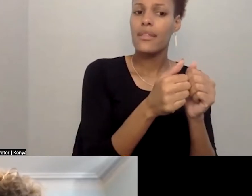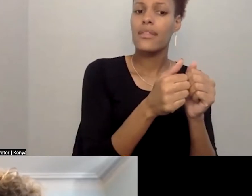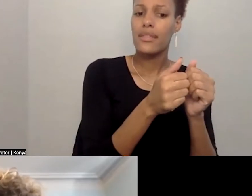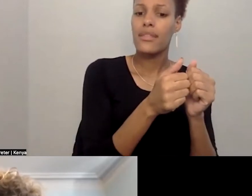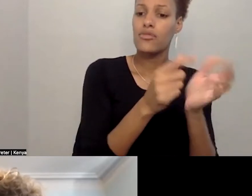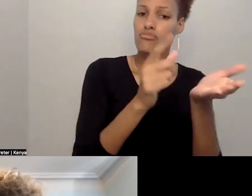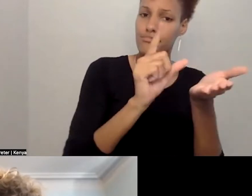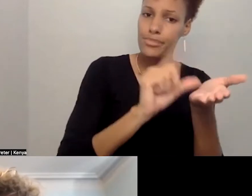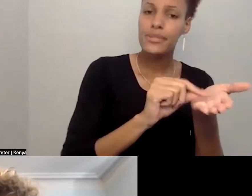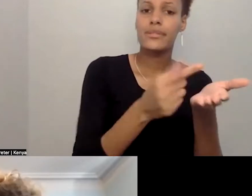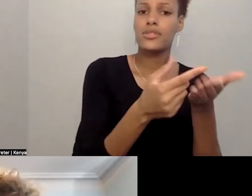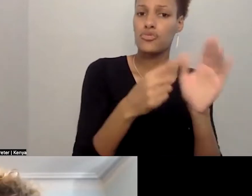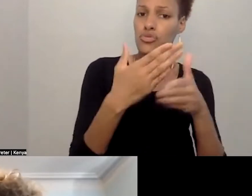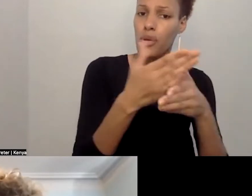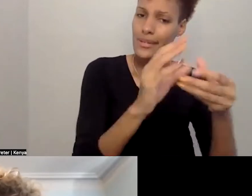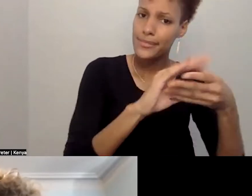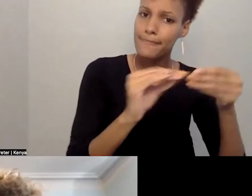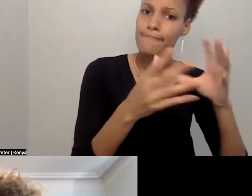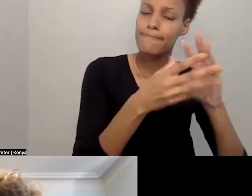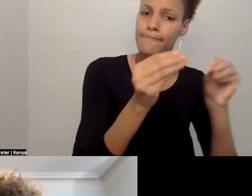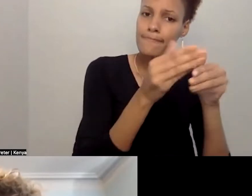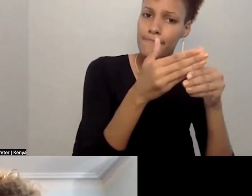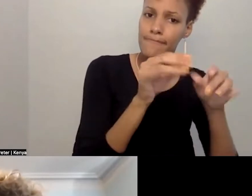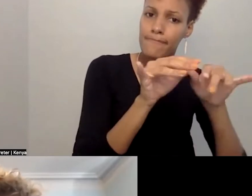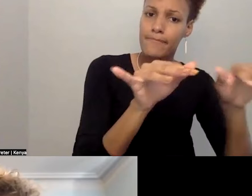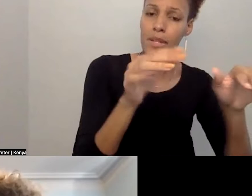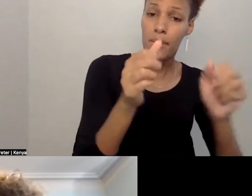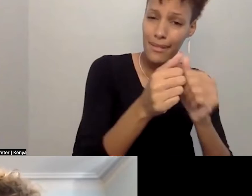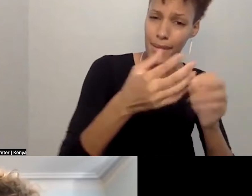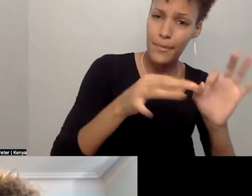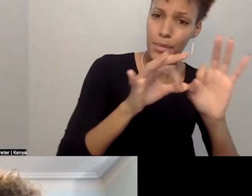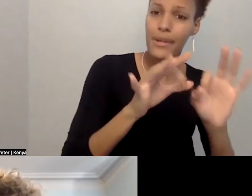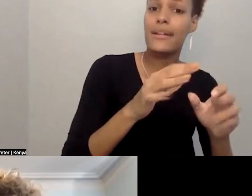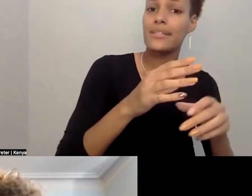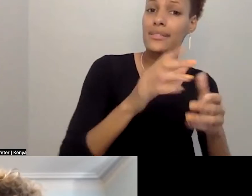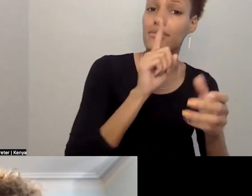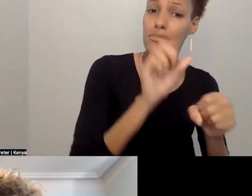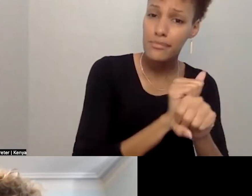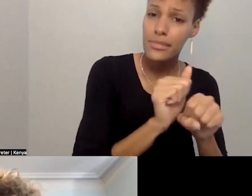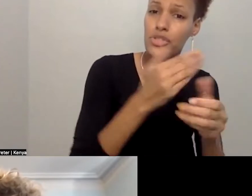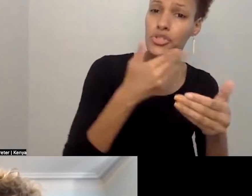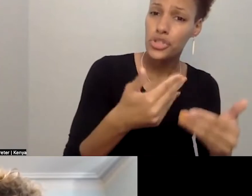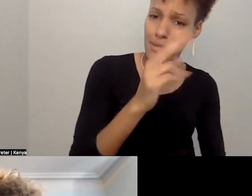history and I think we've got to continue to push that, but also push the idea that history is messy,